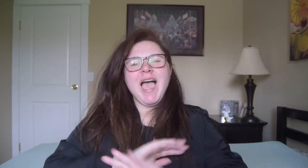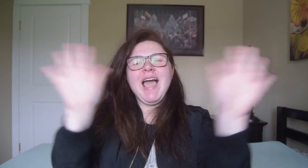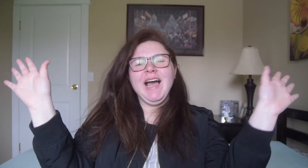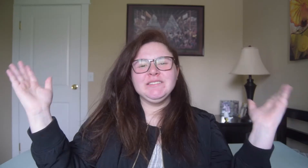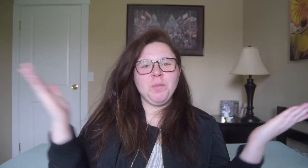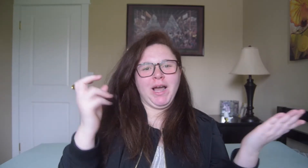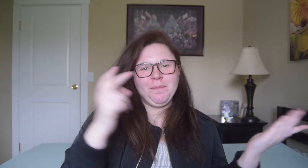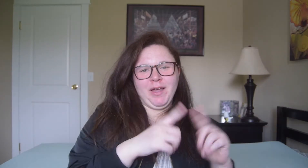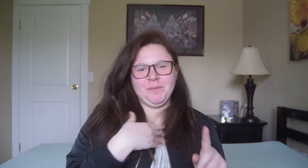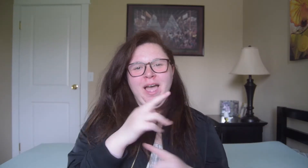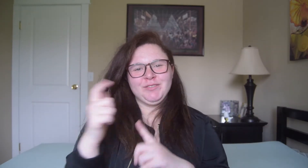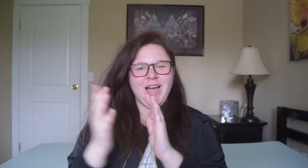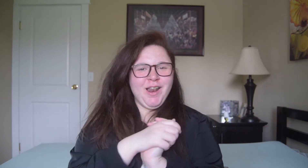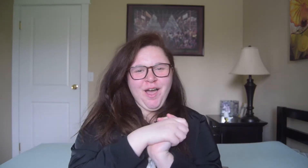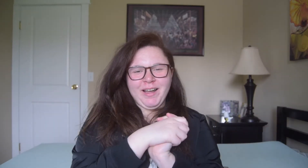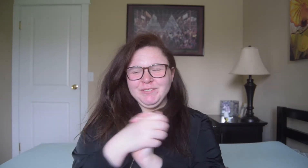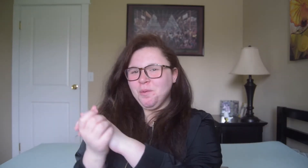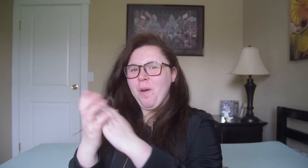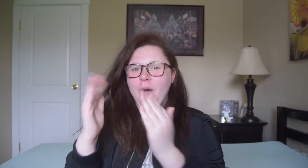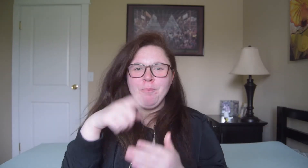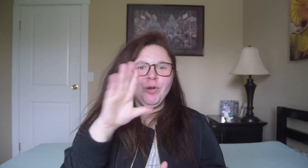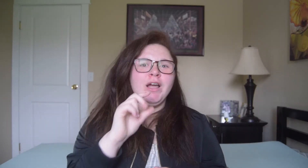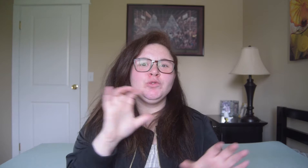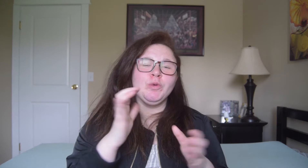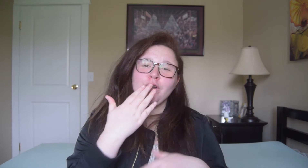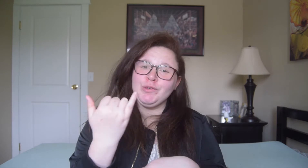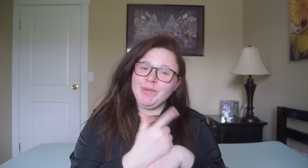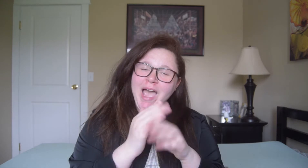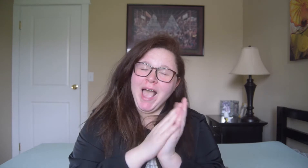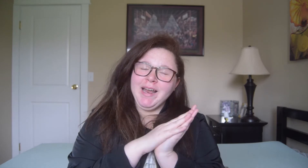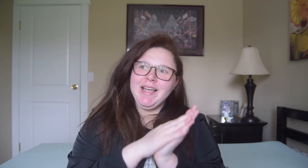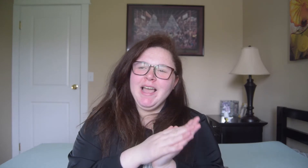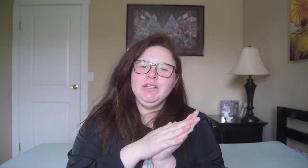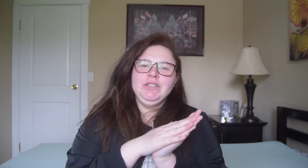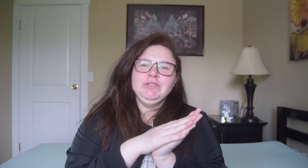Hey guys! Welcome back to my channel. I hope you guys are doing well today